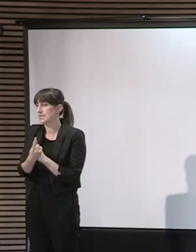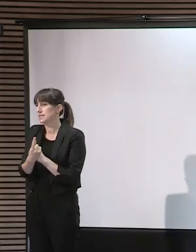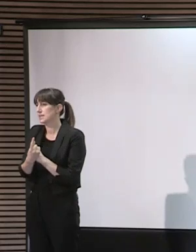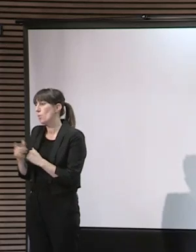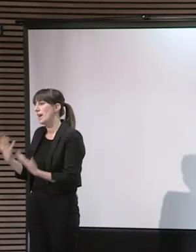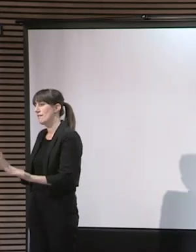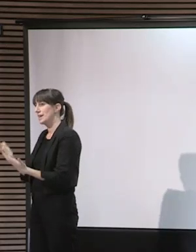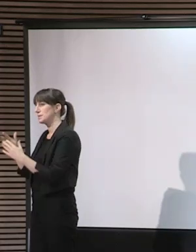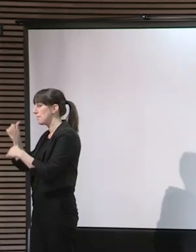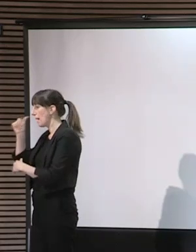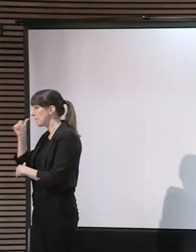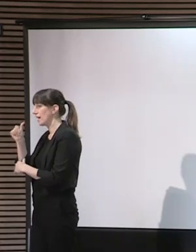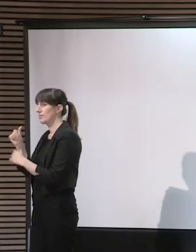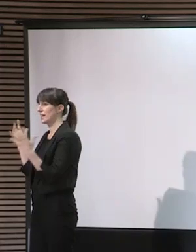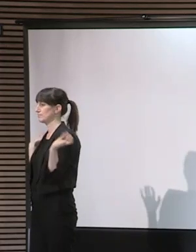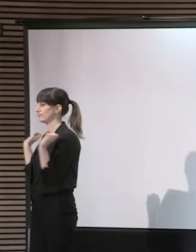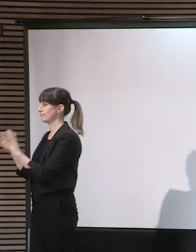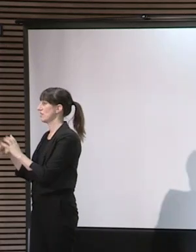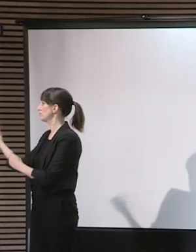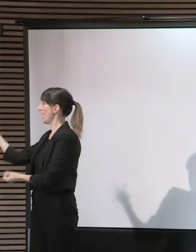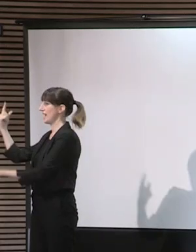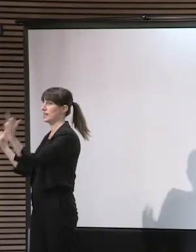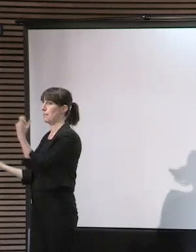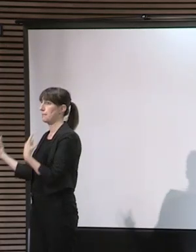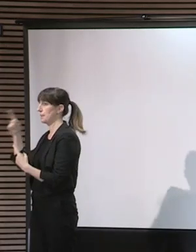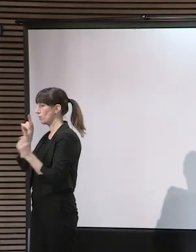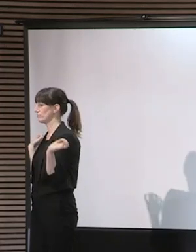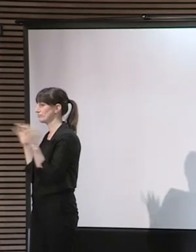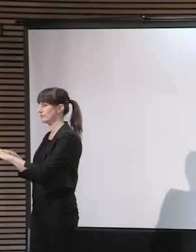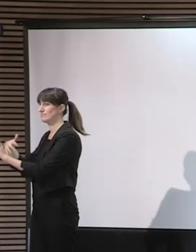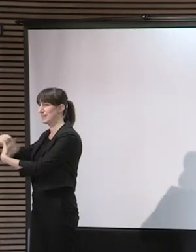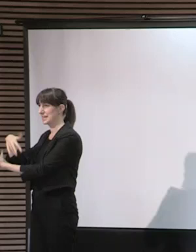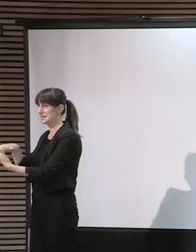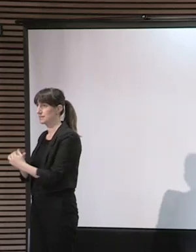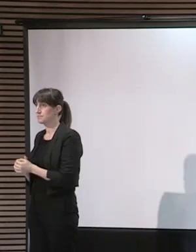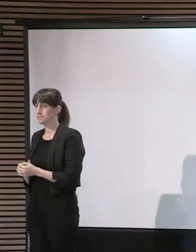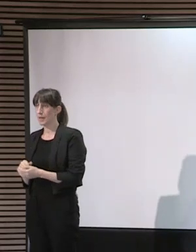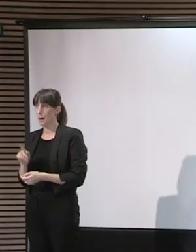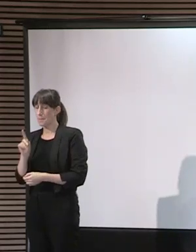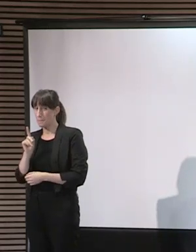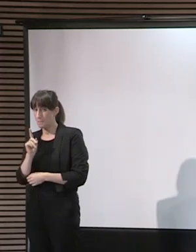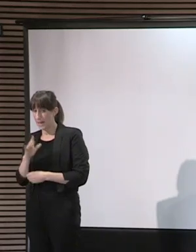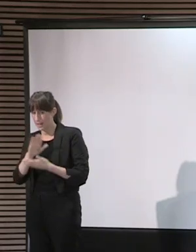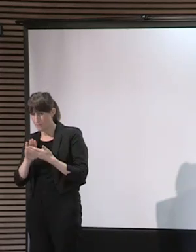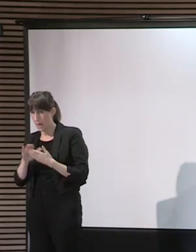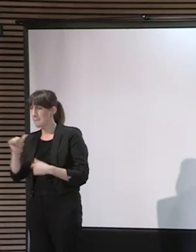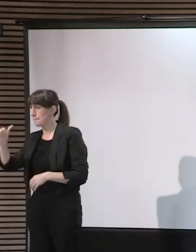way they behave at their singular events. But they are singular events, so that's the distinctions that have been